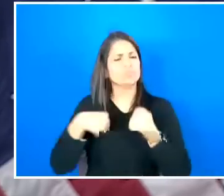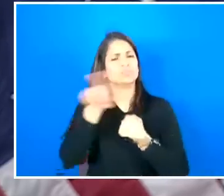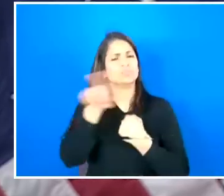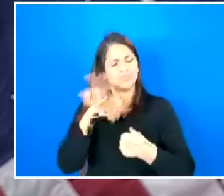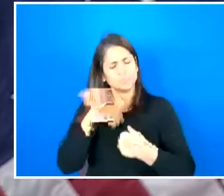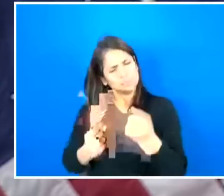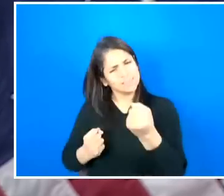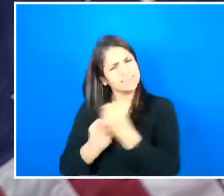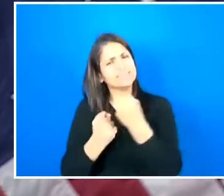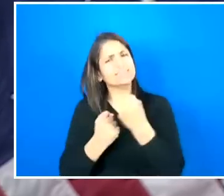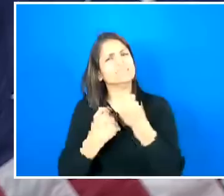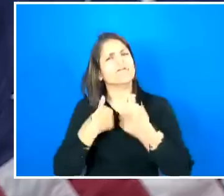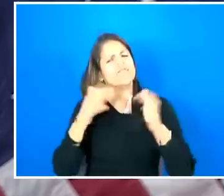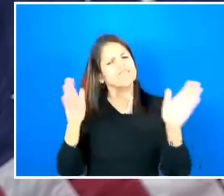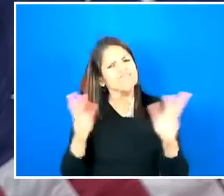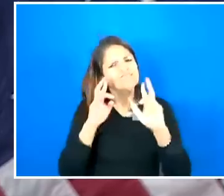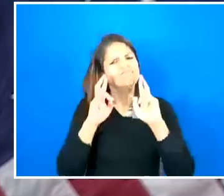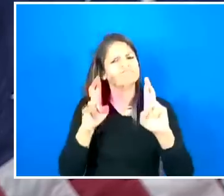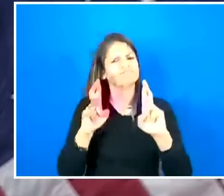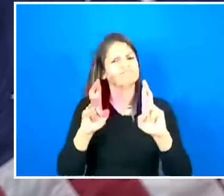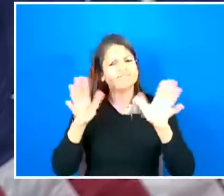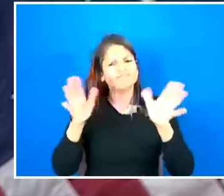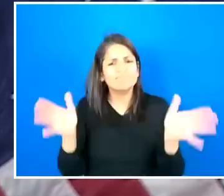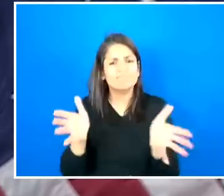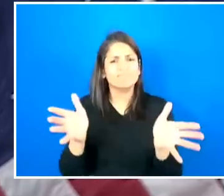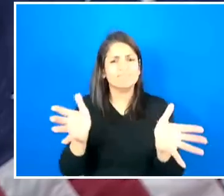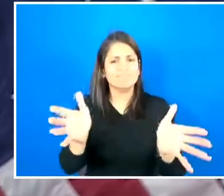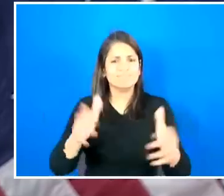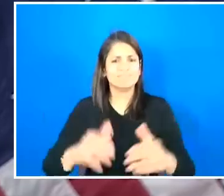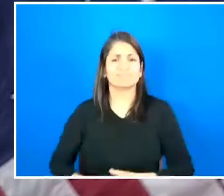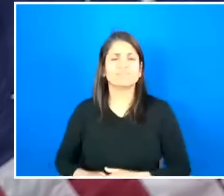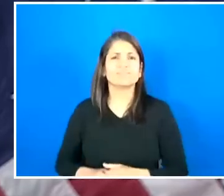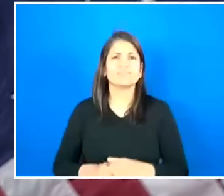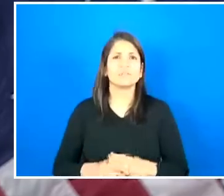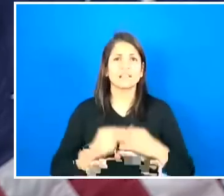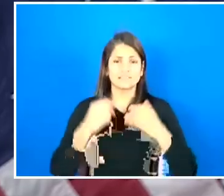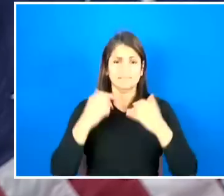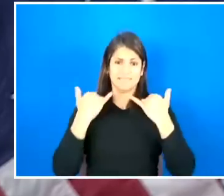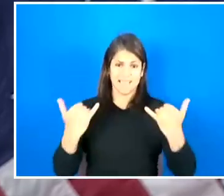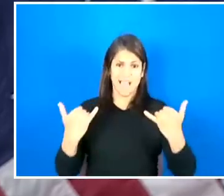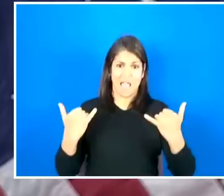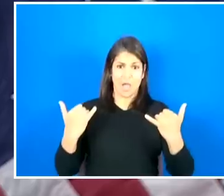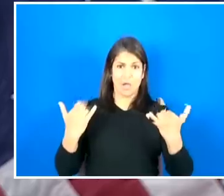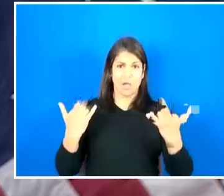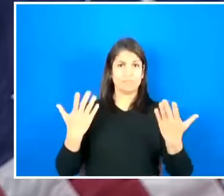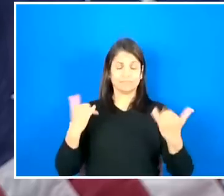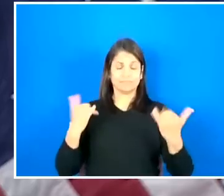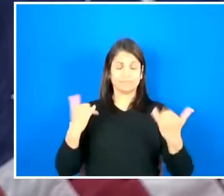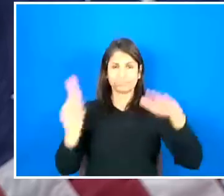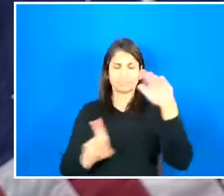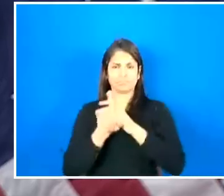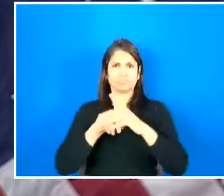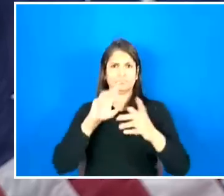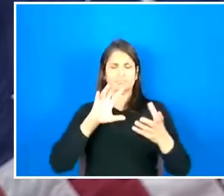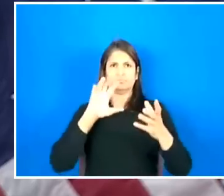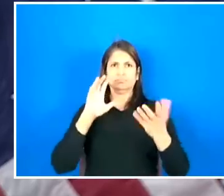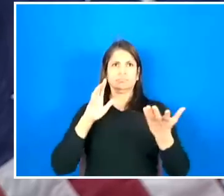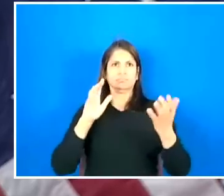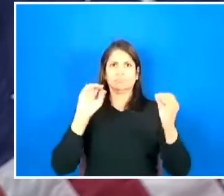THERE FOR YOU. THE TIMES WE'RE LINIVGI N, THEY'RE LITERALLY UNPRECEDENTED. THERE'S NOTHING LIKTE H ISWEAN C